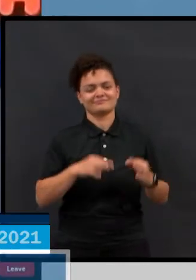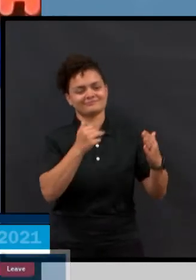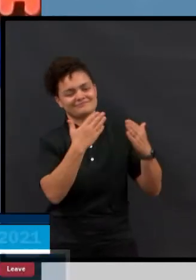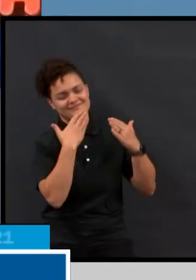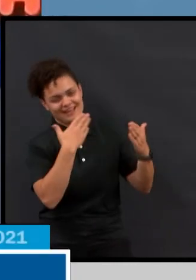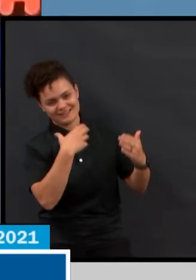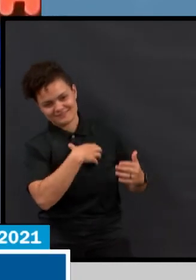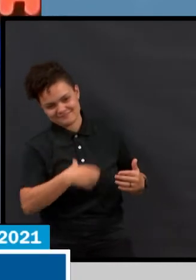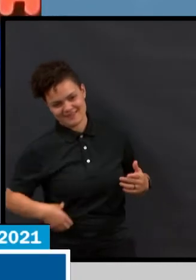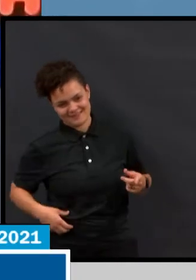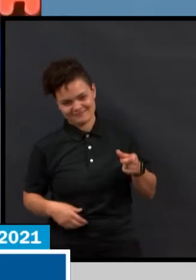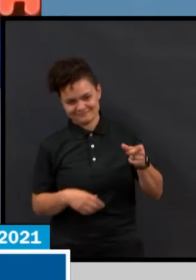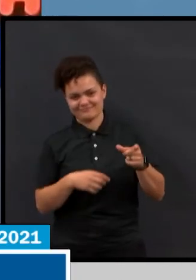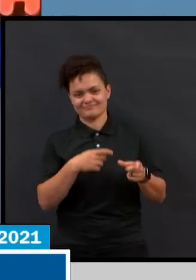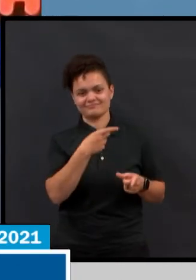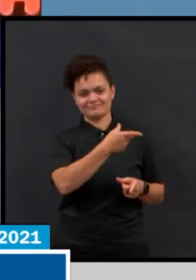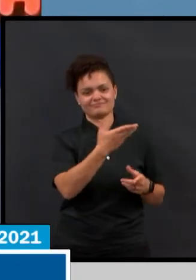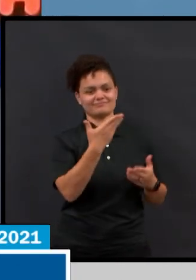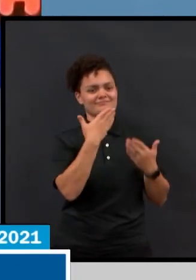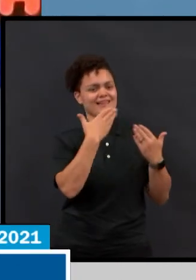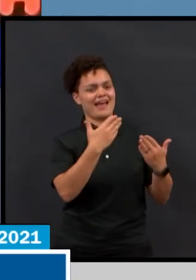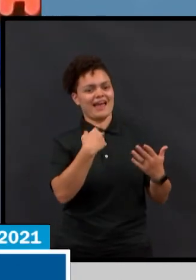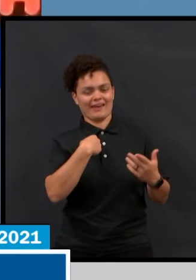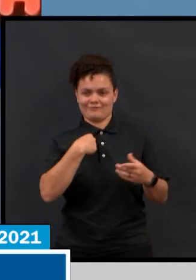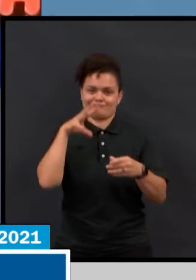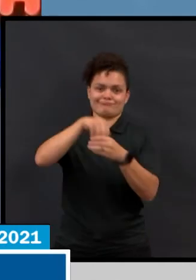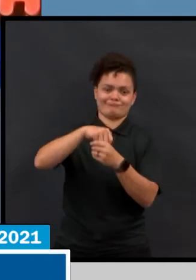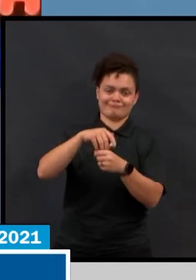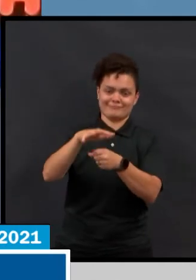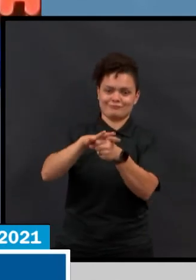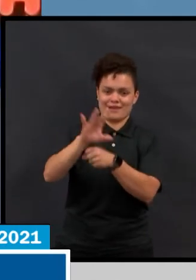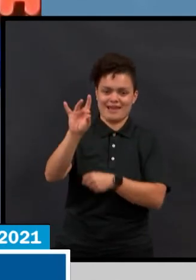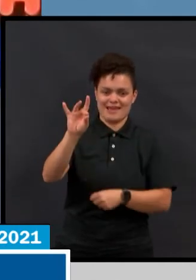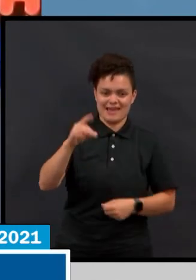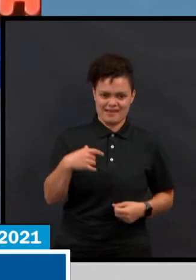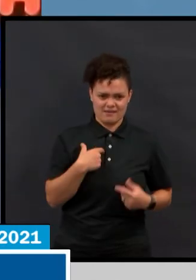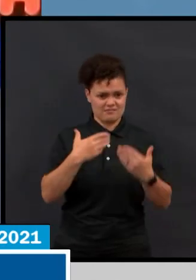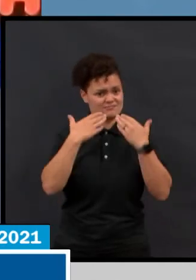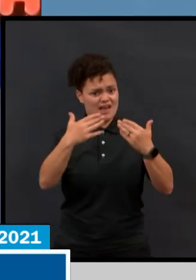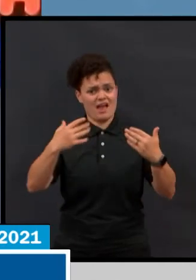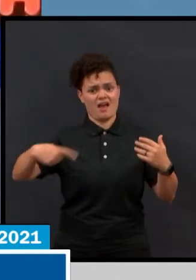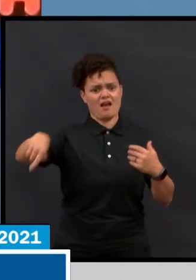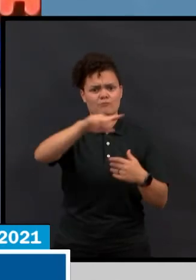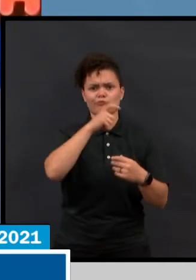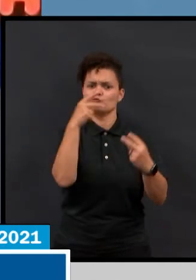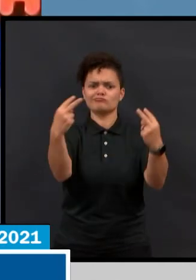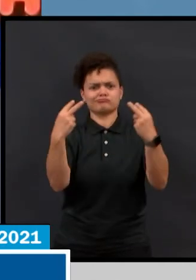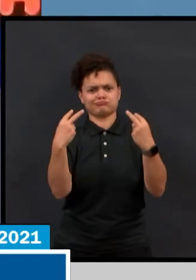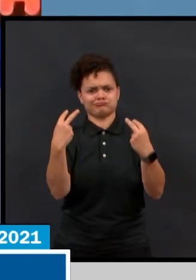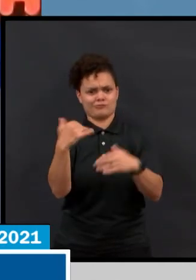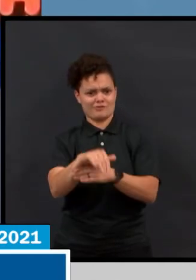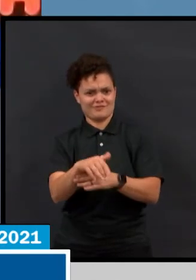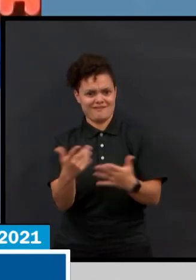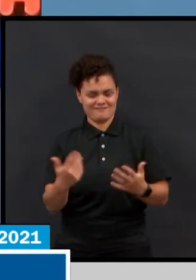this cabinet in the community and thank you to all those that are participating by watching the day i'm excited to see all the things you're going to learn today and i just wanted